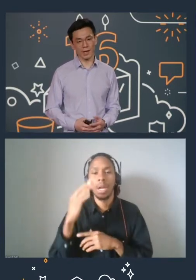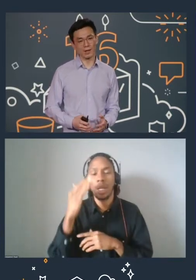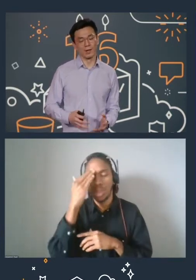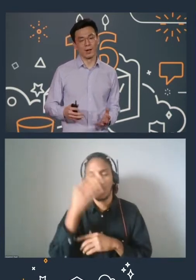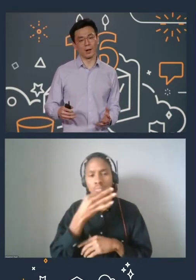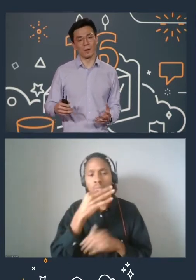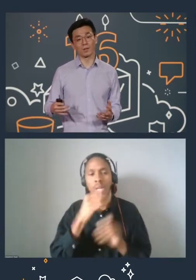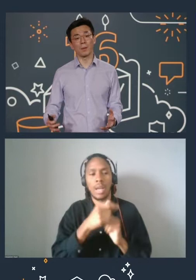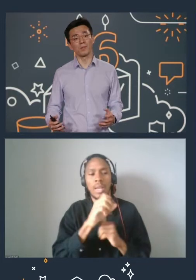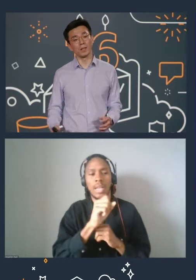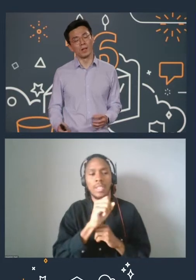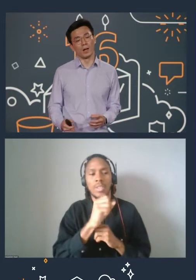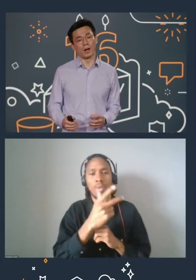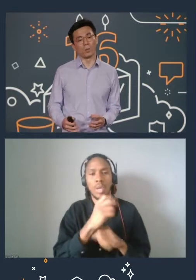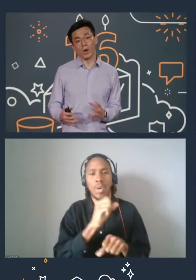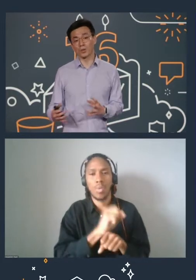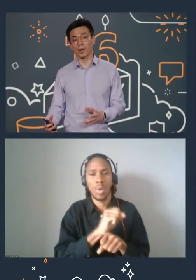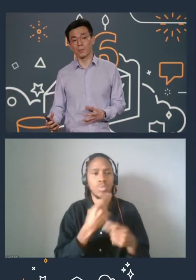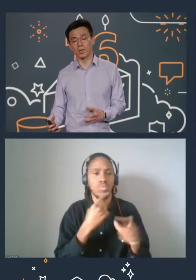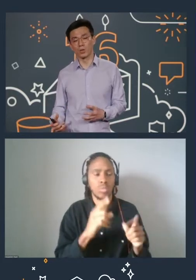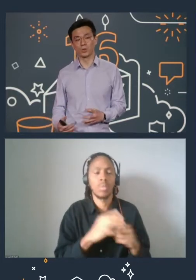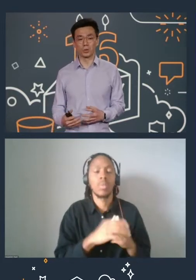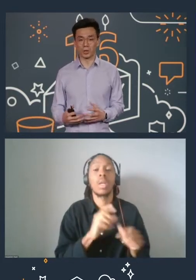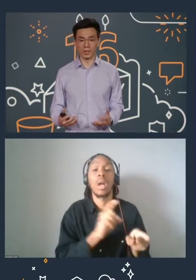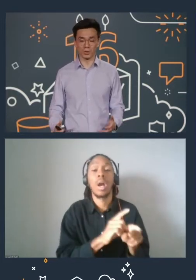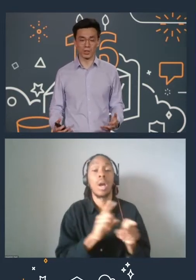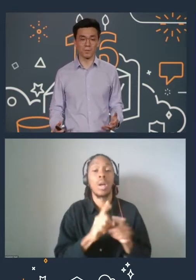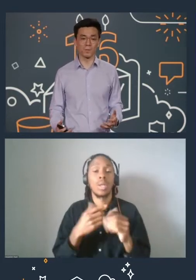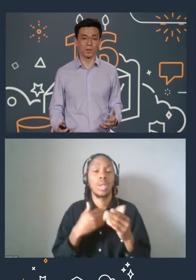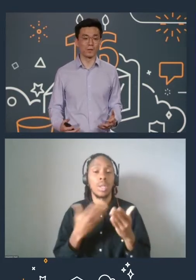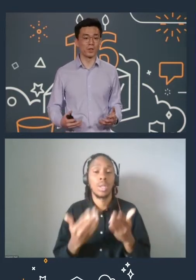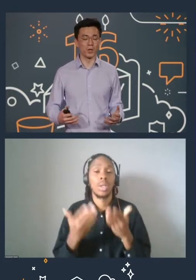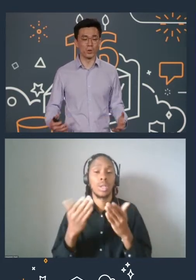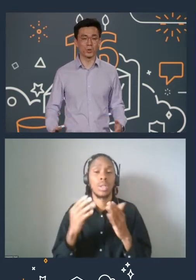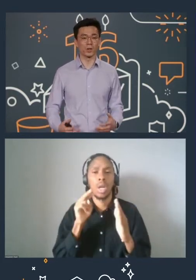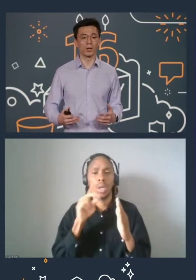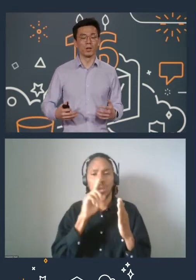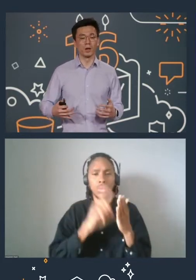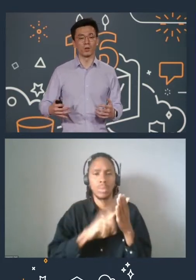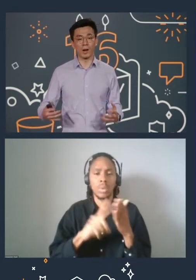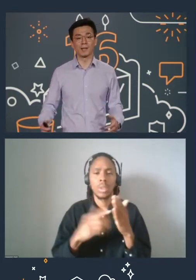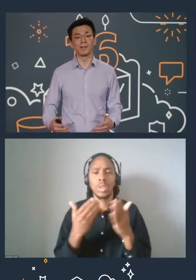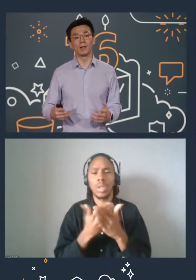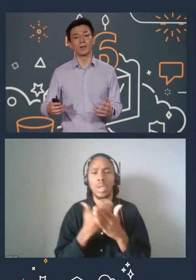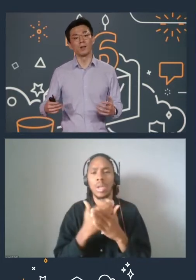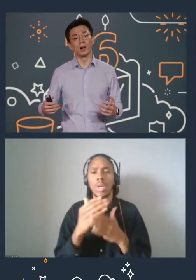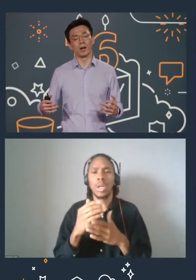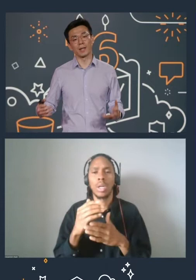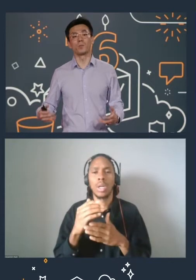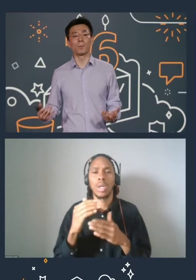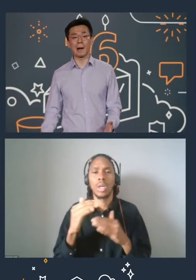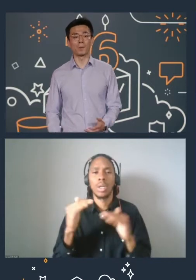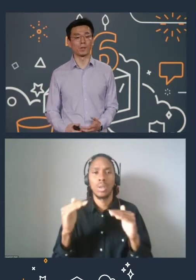And on top of it, we also recommend you to look into some of the new sort of rising, getting more popular,